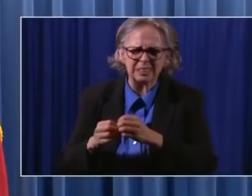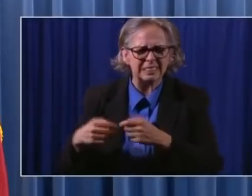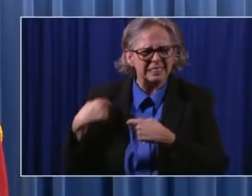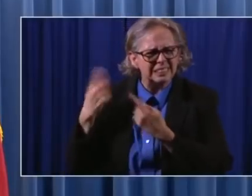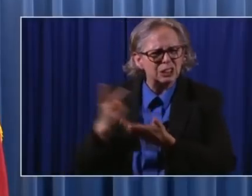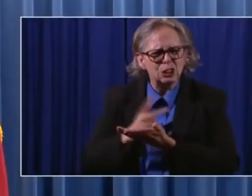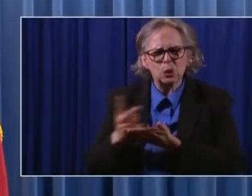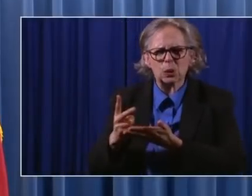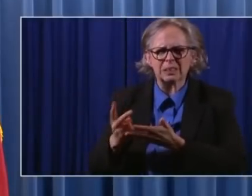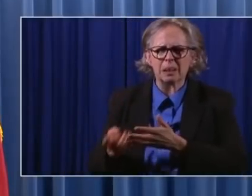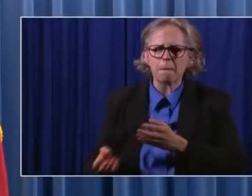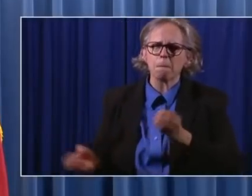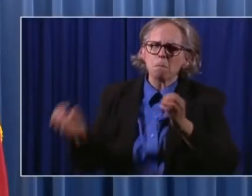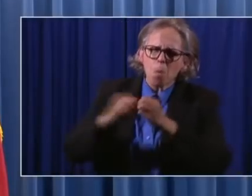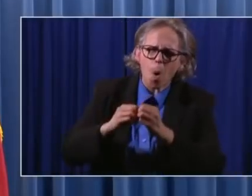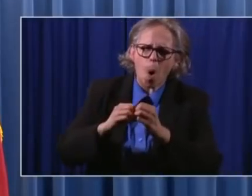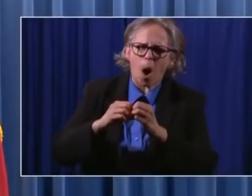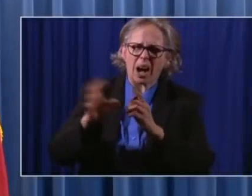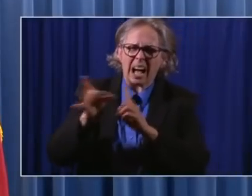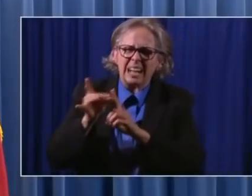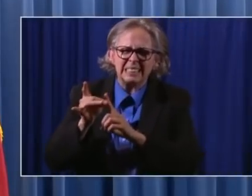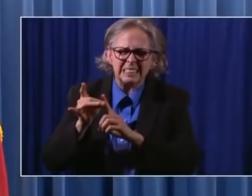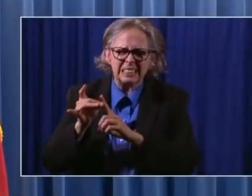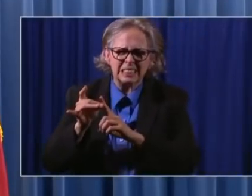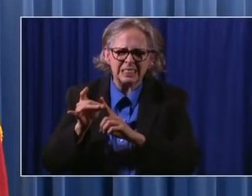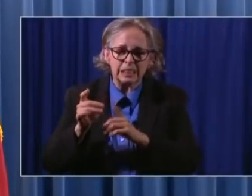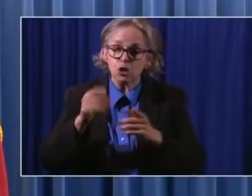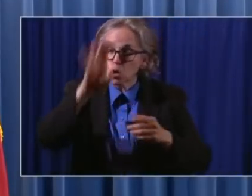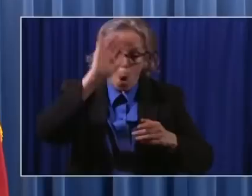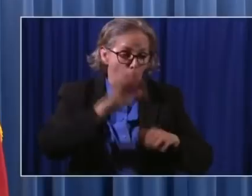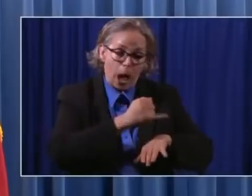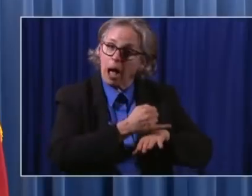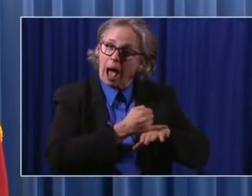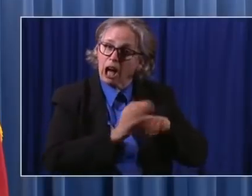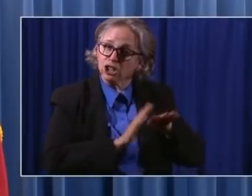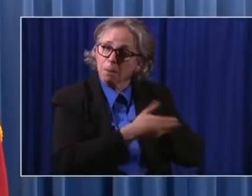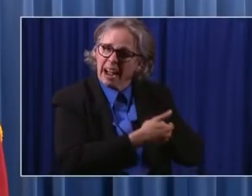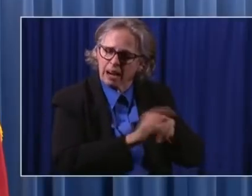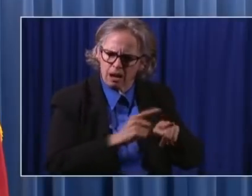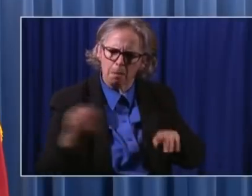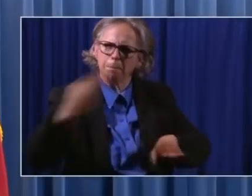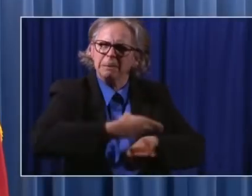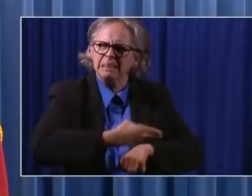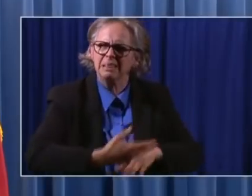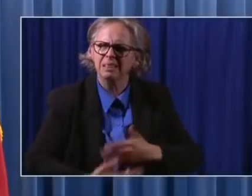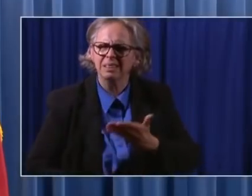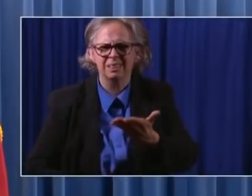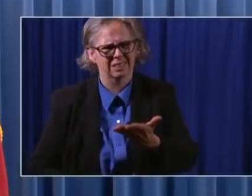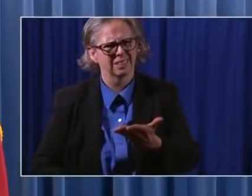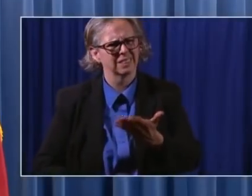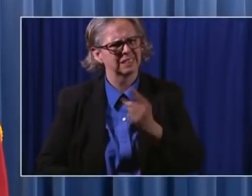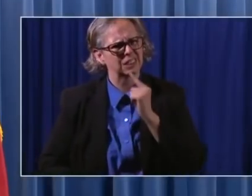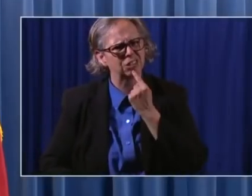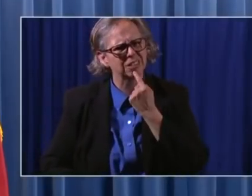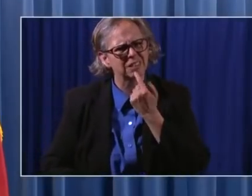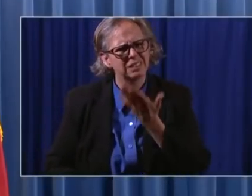DOUBLED OVER THE LAST 2 WEEKS. A SMALLER COUNTY, 124,000 RESIDENTS, RICHLAND COUNTY IS AN WORKPIECES THE LAST 2 WEEKS. IN THE ENTIRE NATION OF JAMAICA.